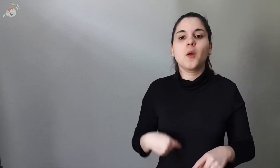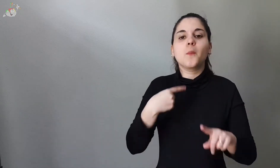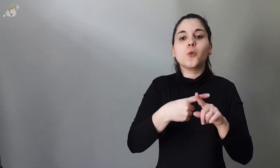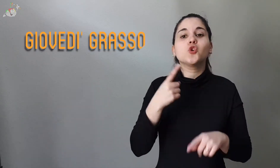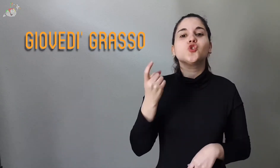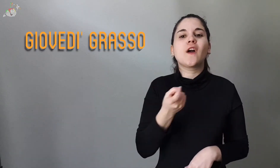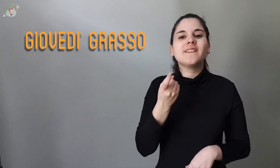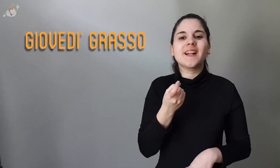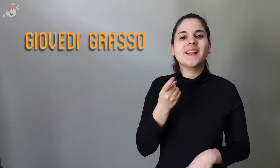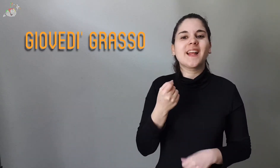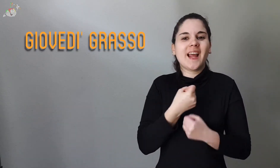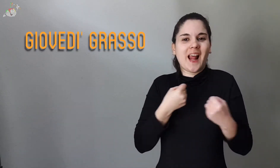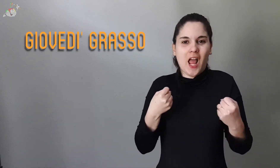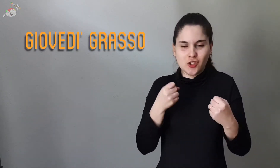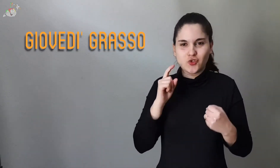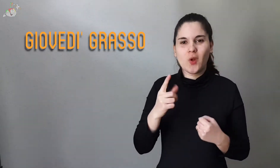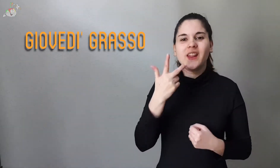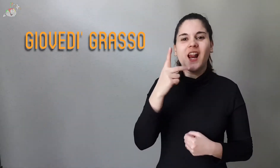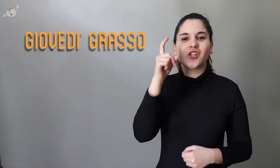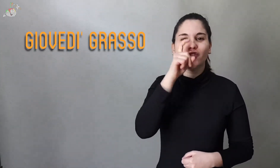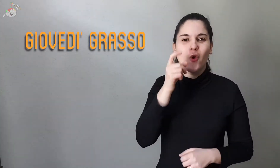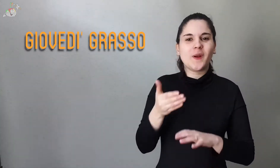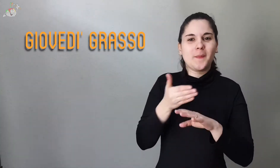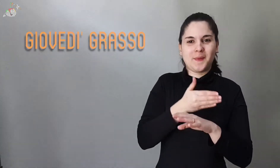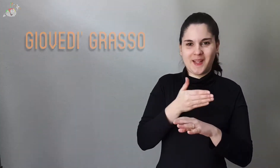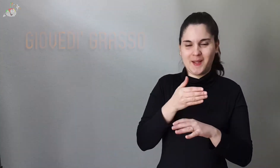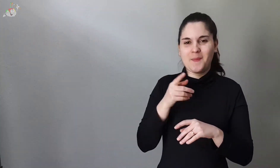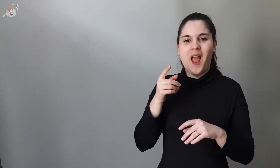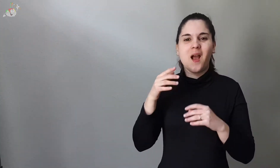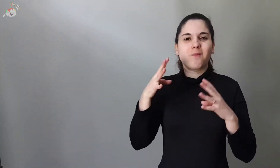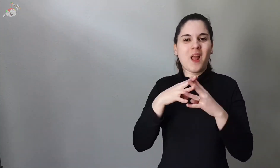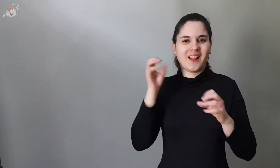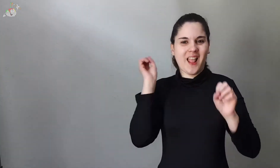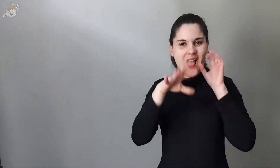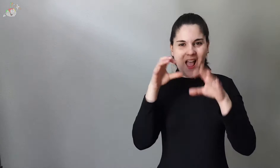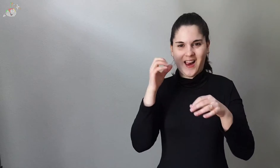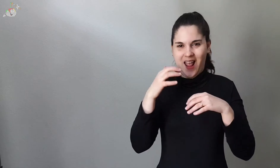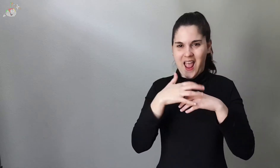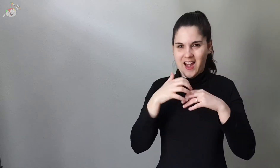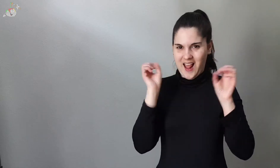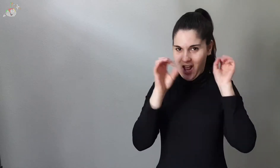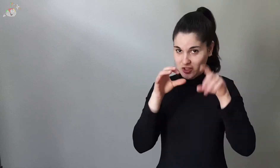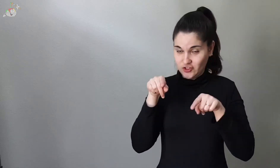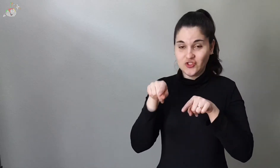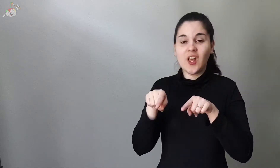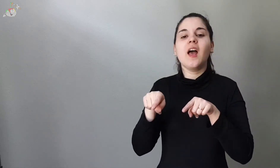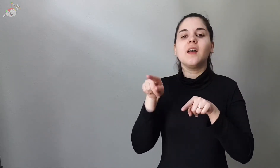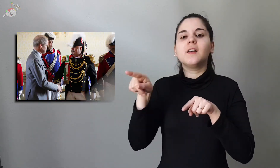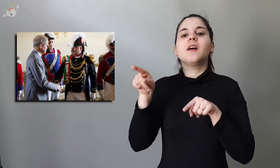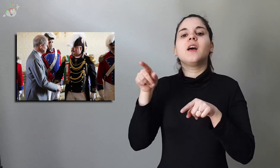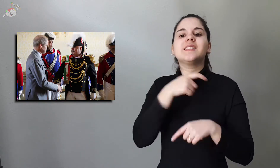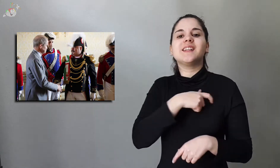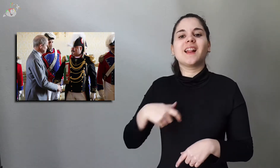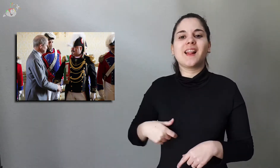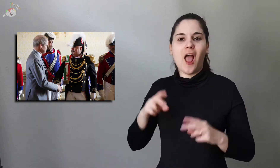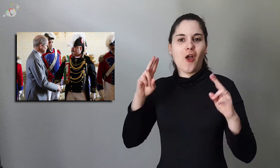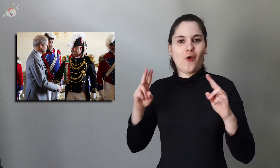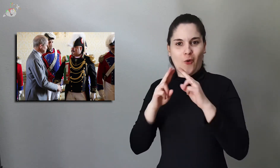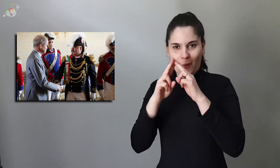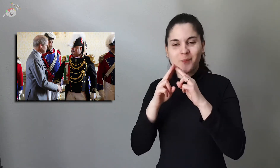On Shrove Thursday, three days before the battle of the oranges, he meets with the mayor